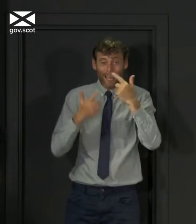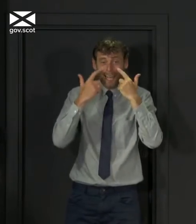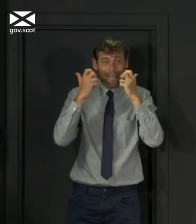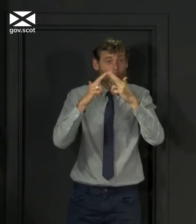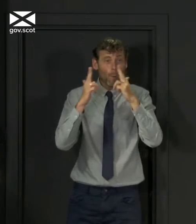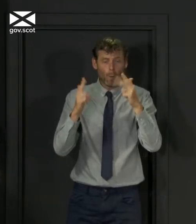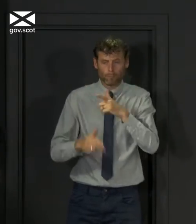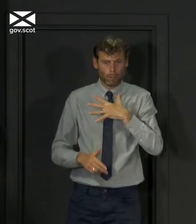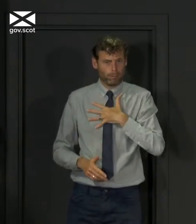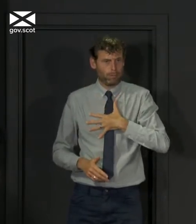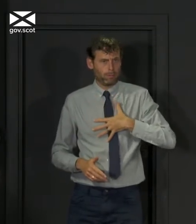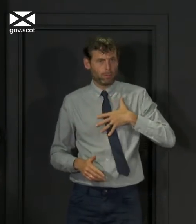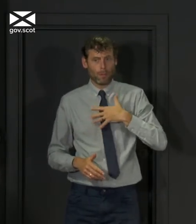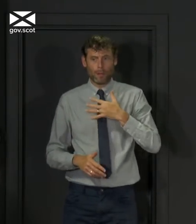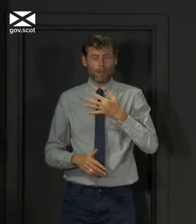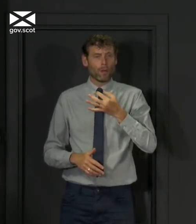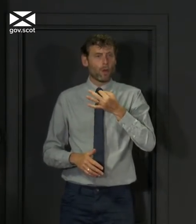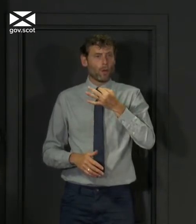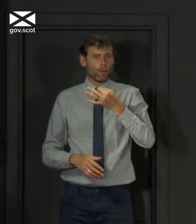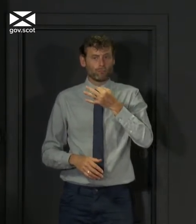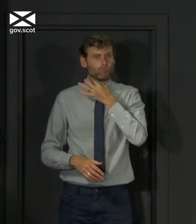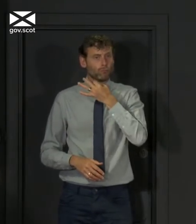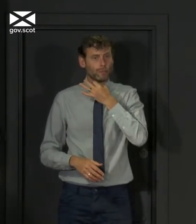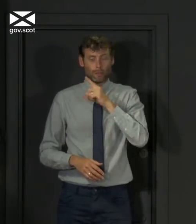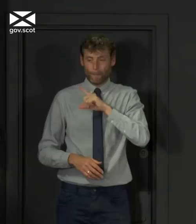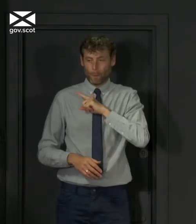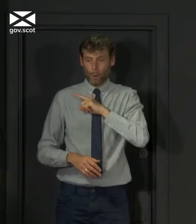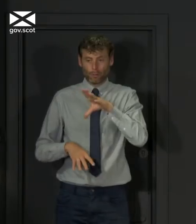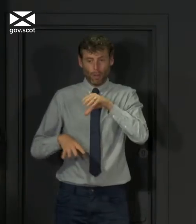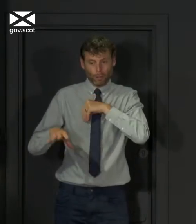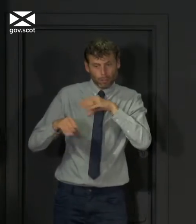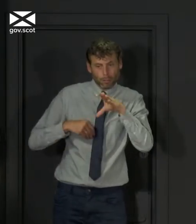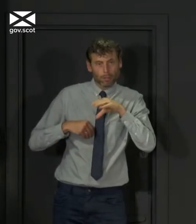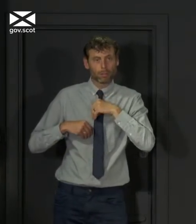of the infection toll and the death toll, but the impact of what we've had to do to